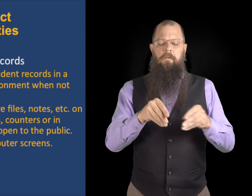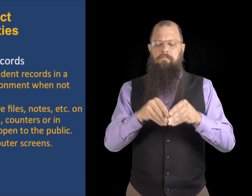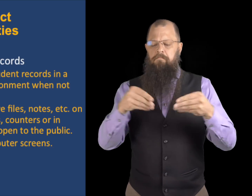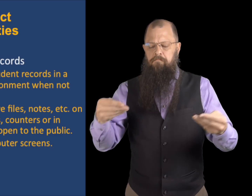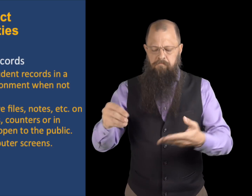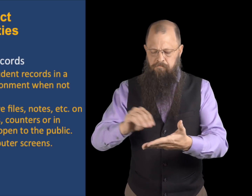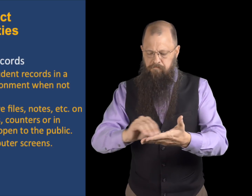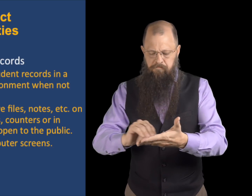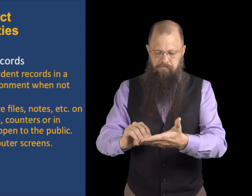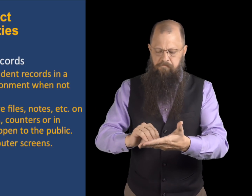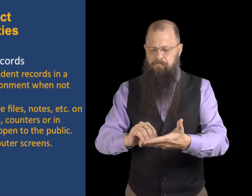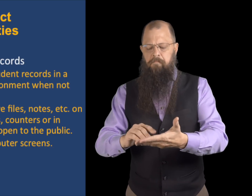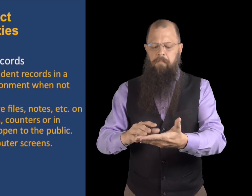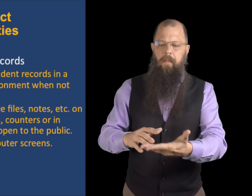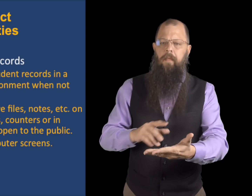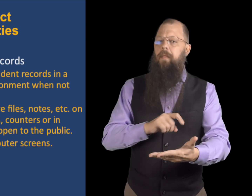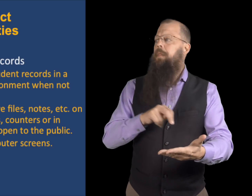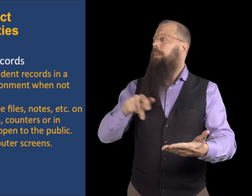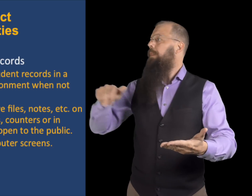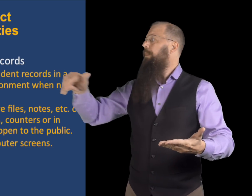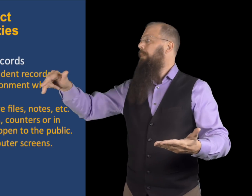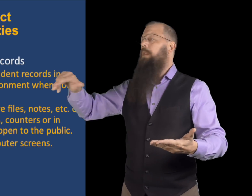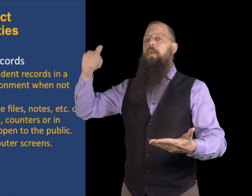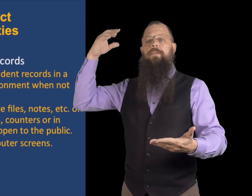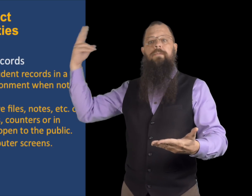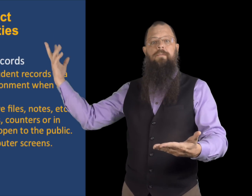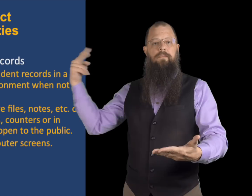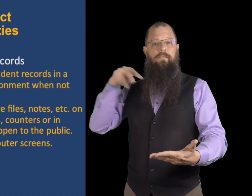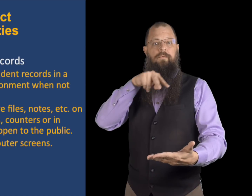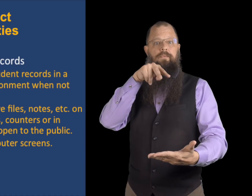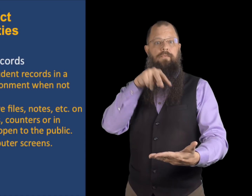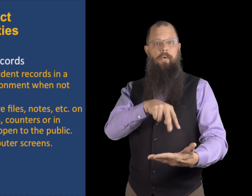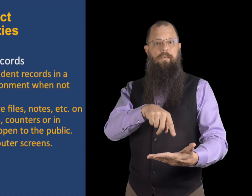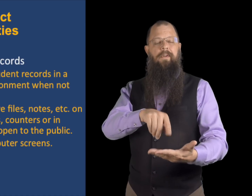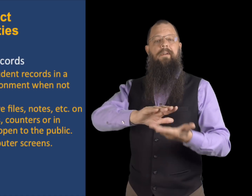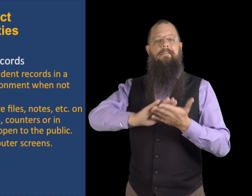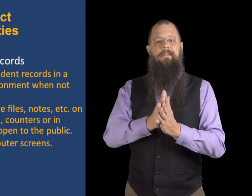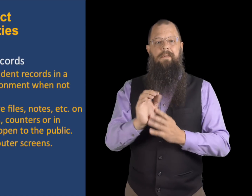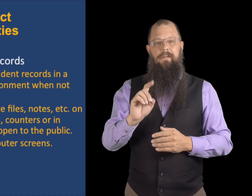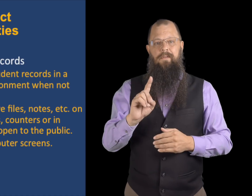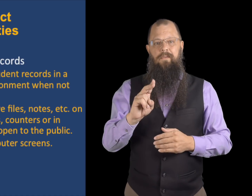your sole responsibility must be filed away. If you're to leave it open for